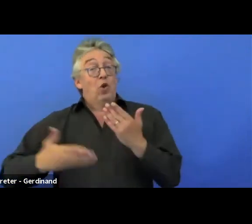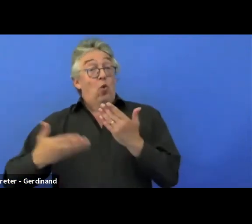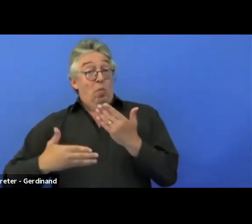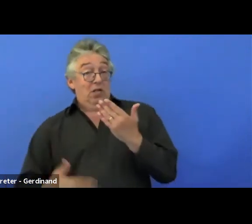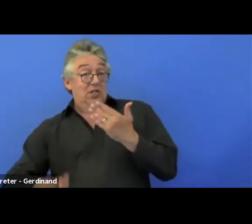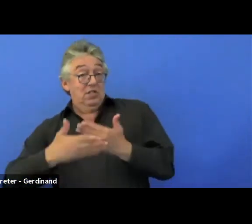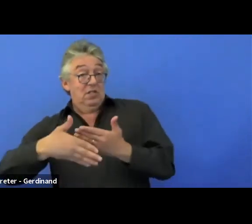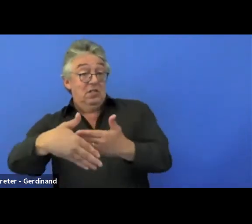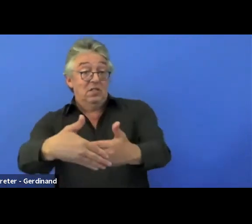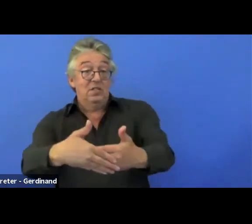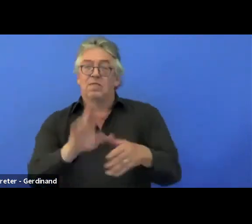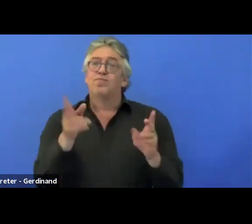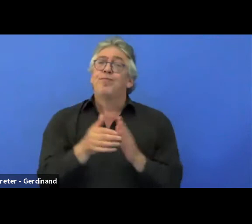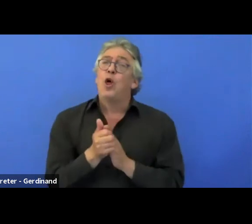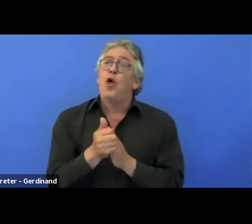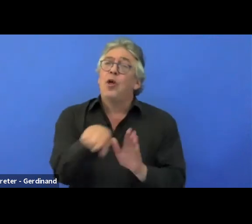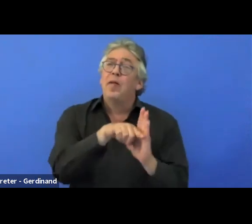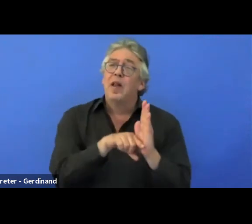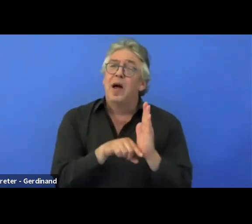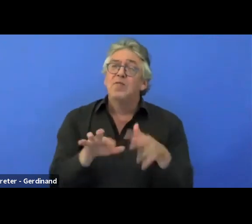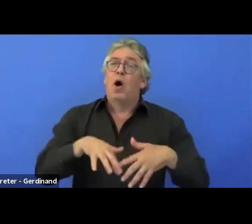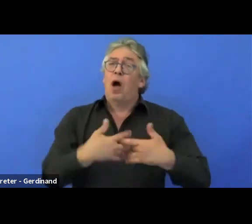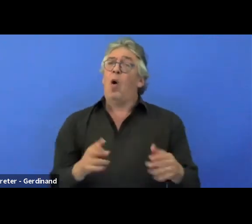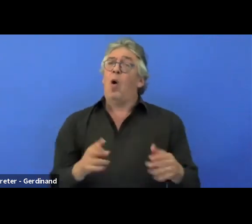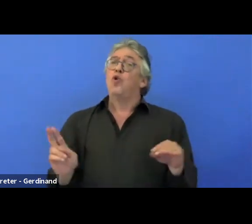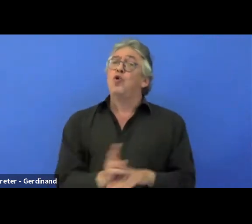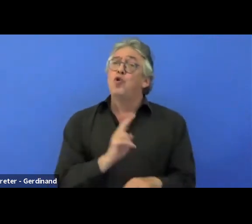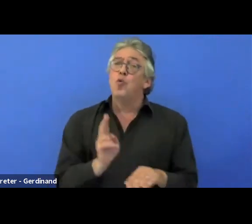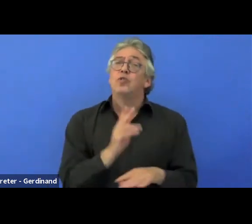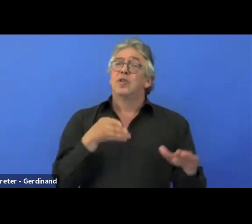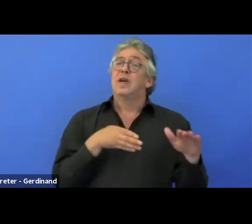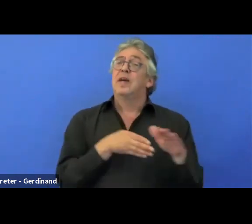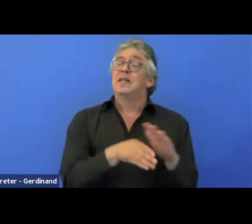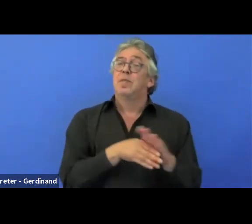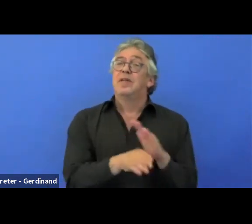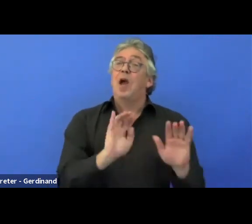Guidelines on the accessibility criteria and public procurement.